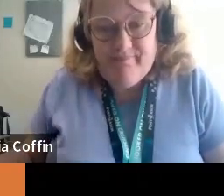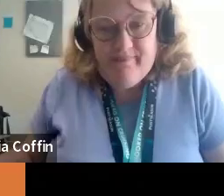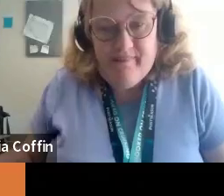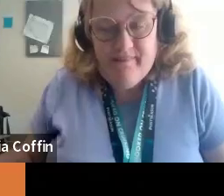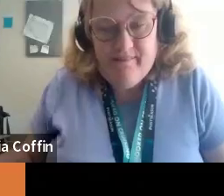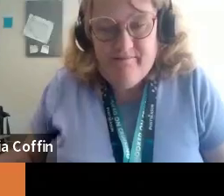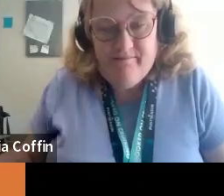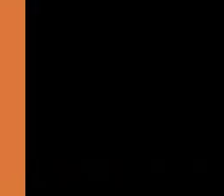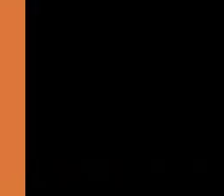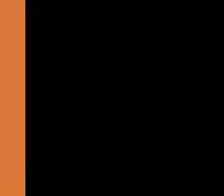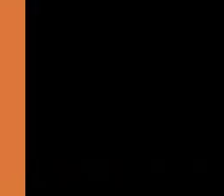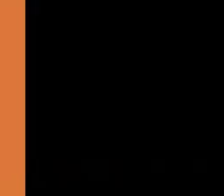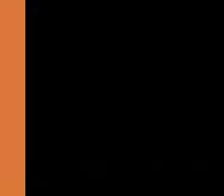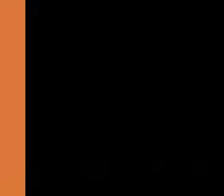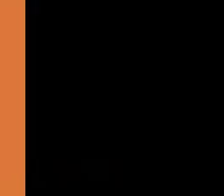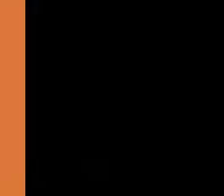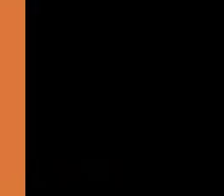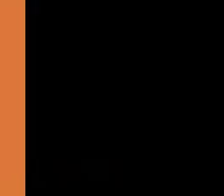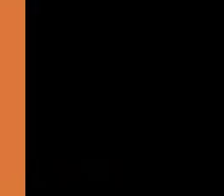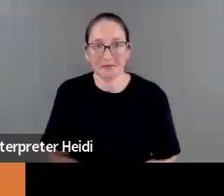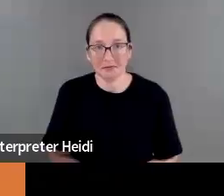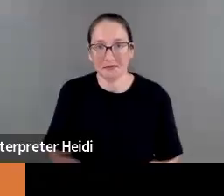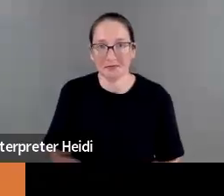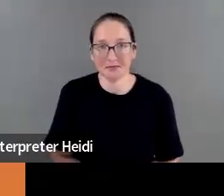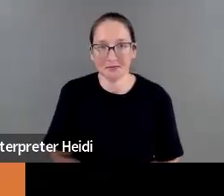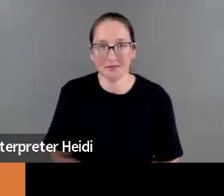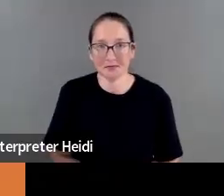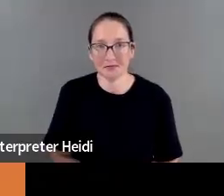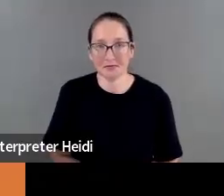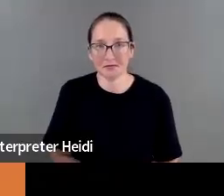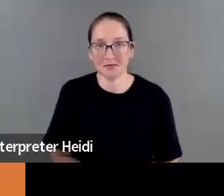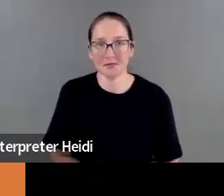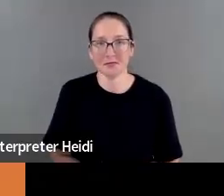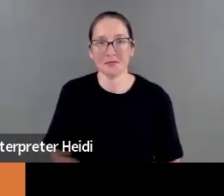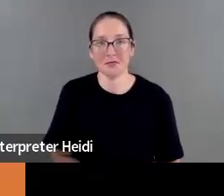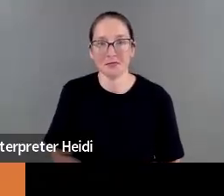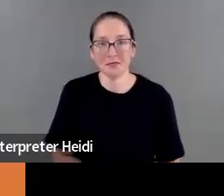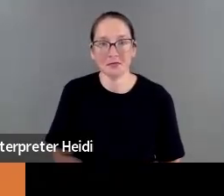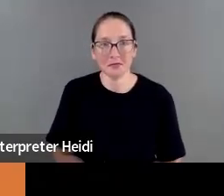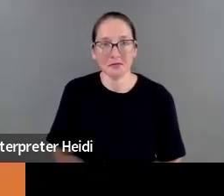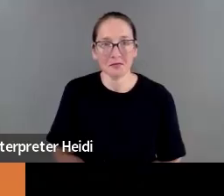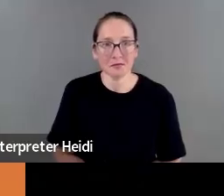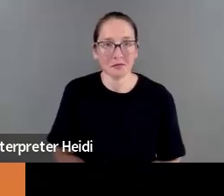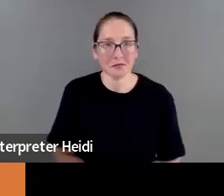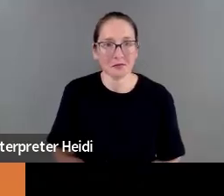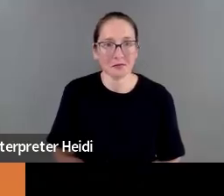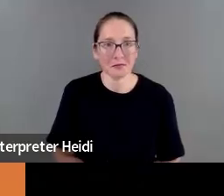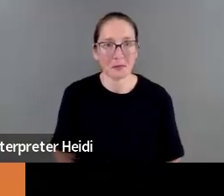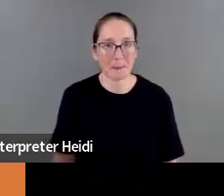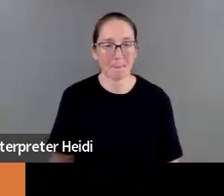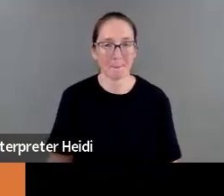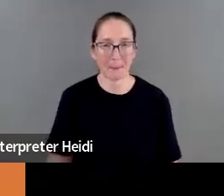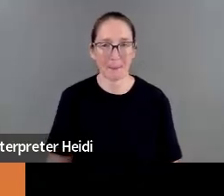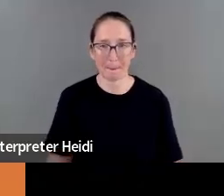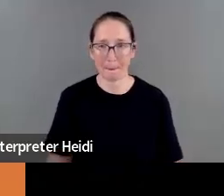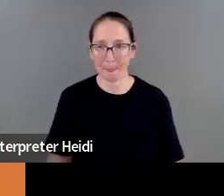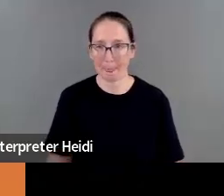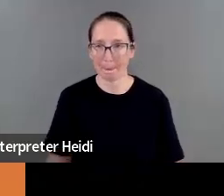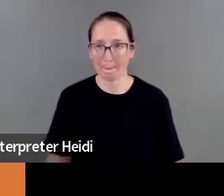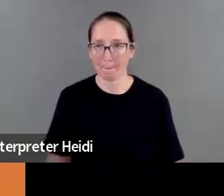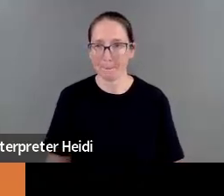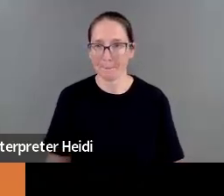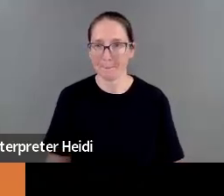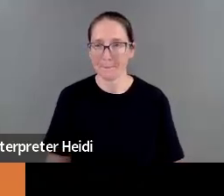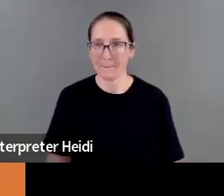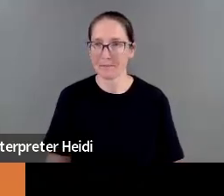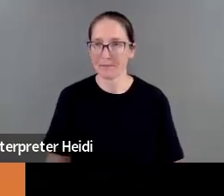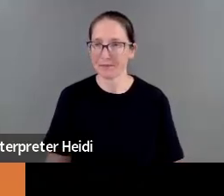and